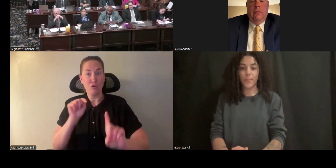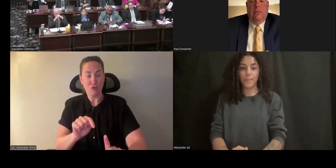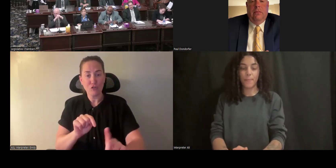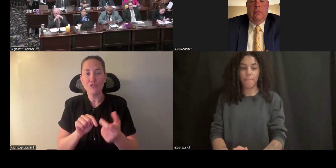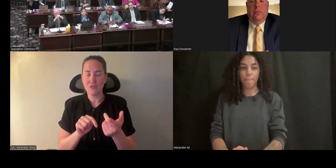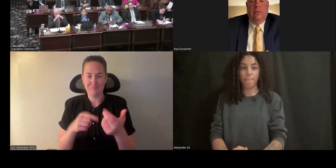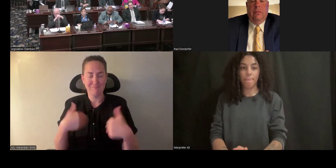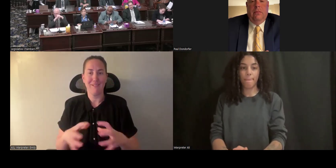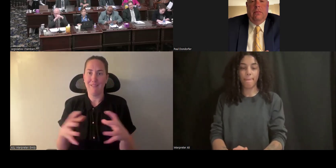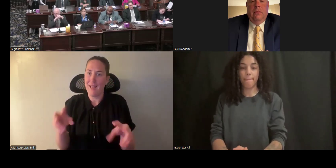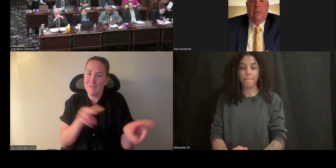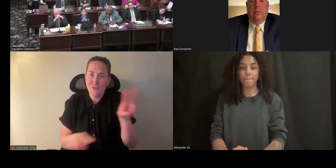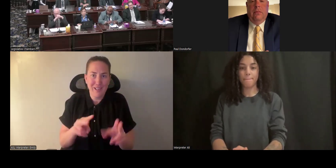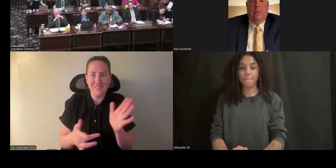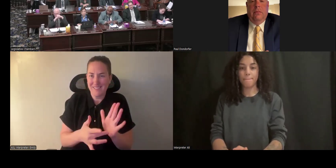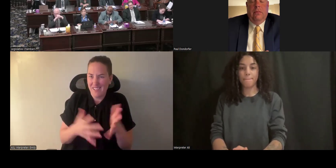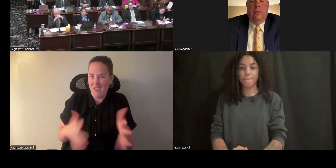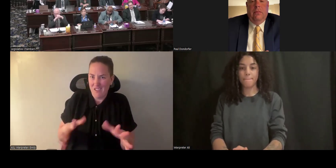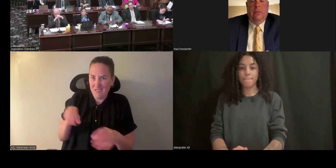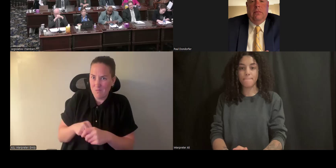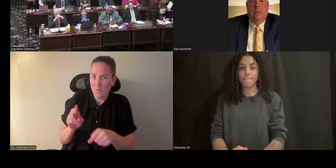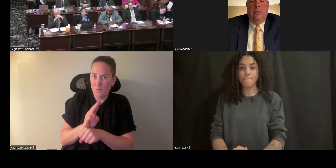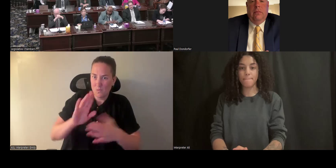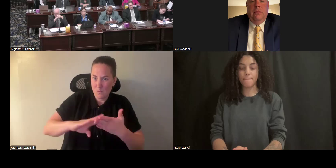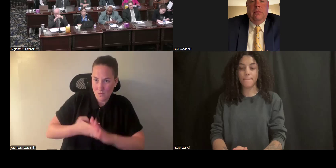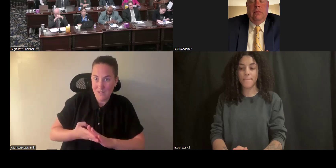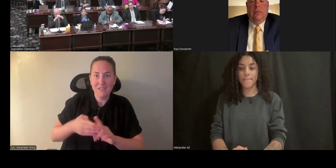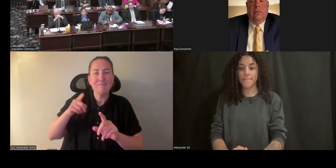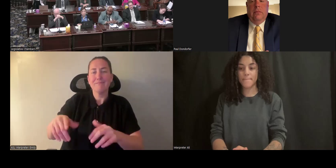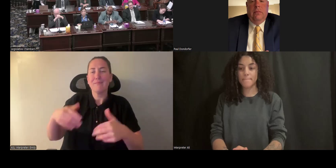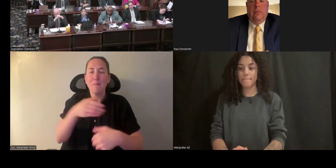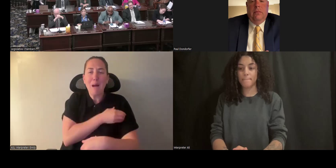a lot of surveillance technology already in use in our community and these very powerful tools